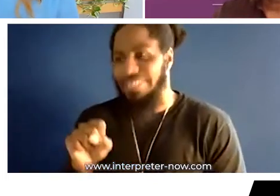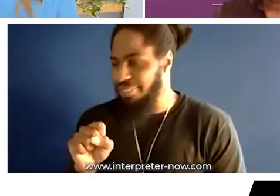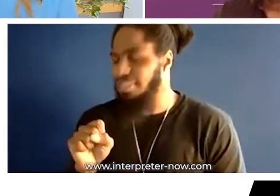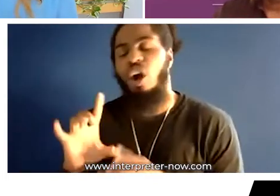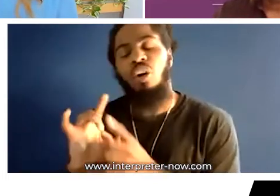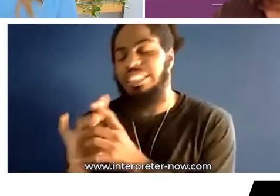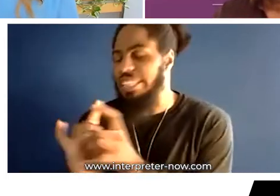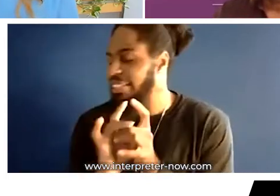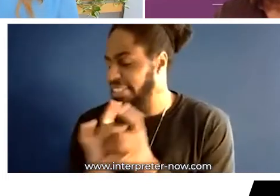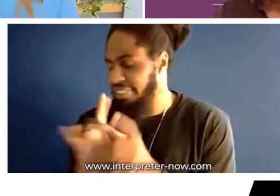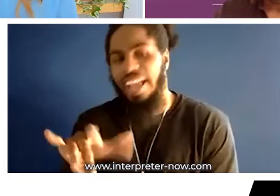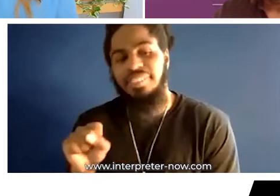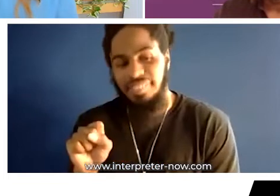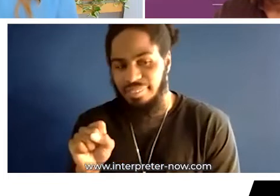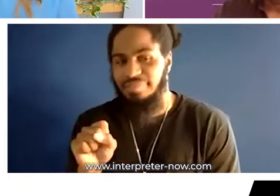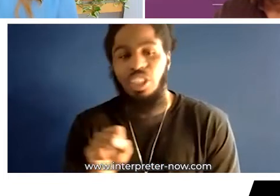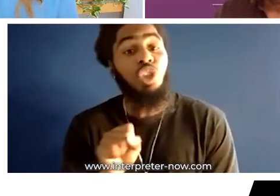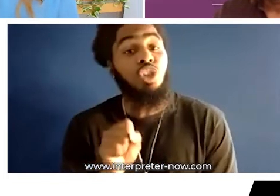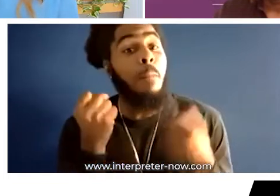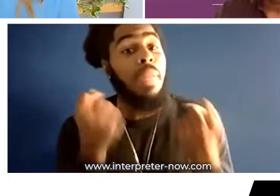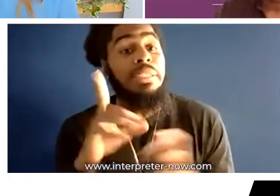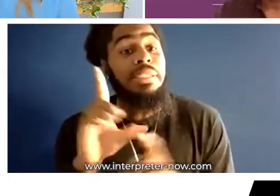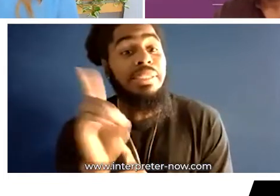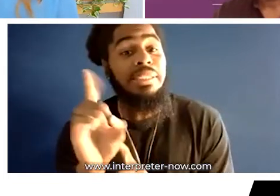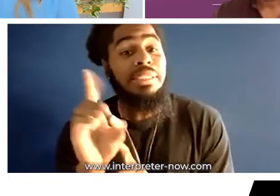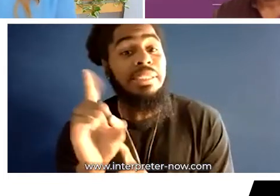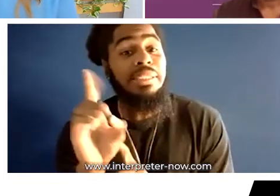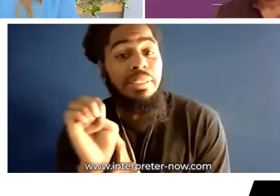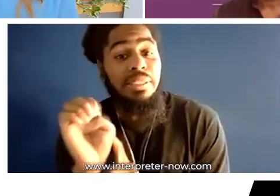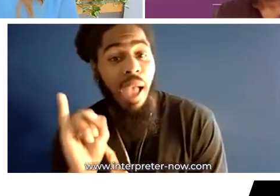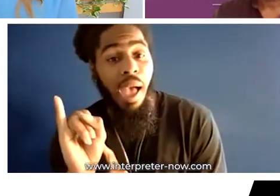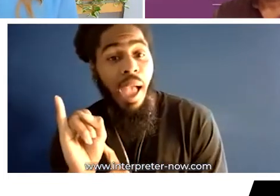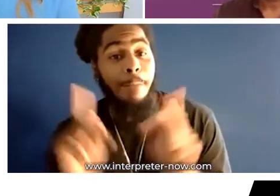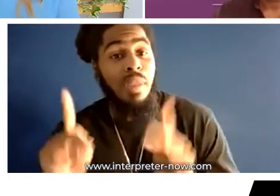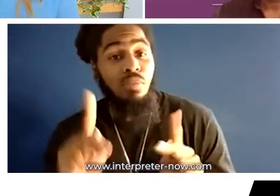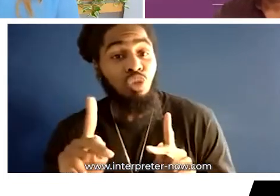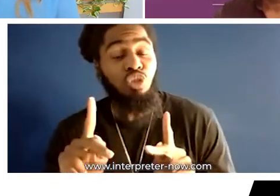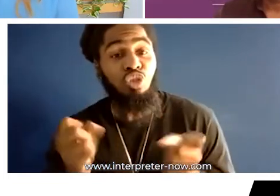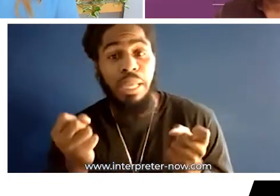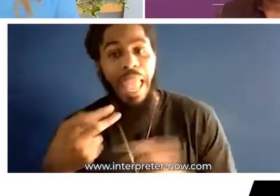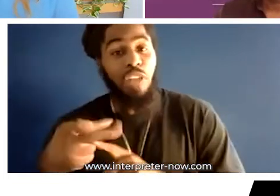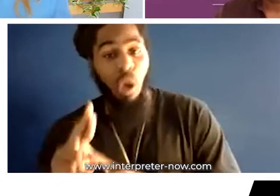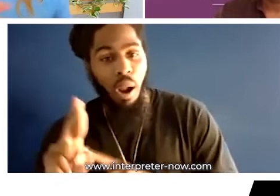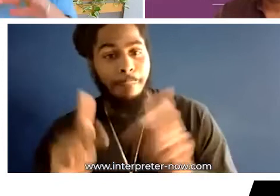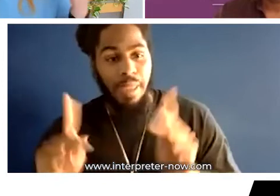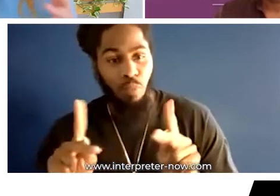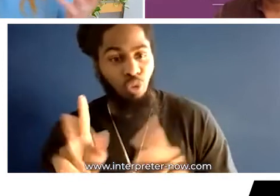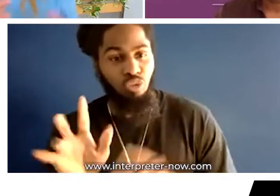Many DEI folks, many practitioners of this work, and HR folks as well are working across